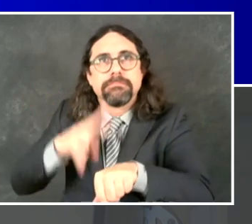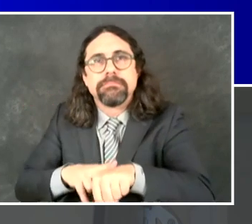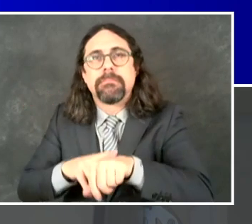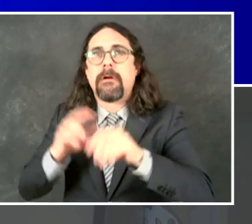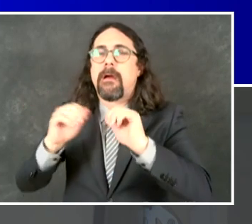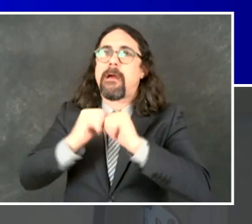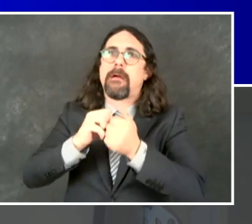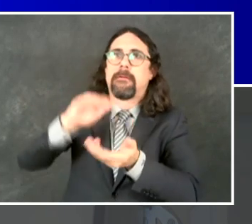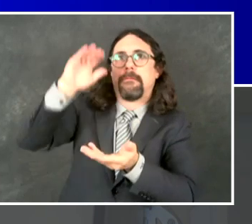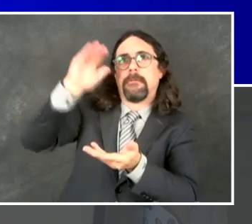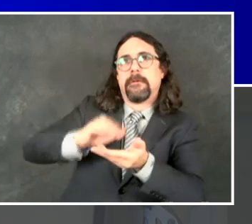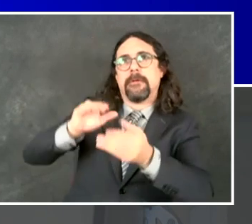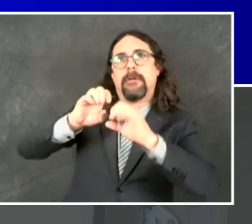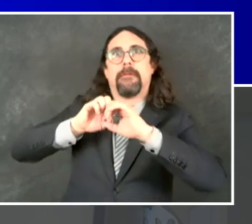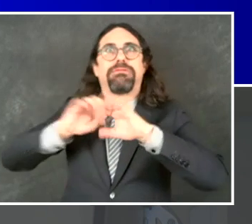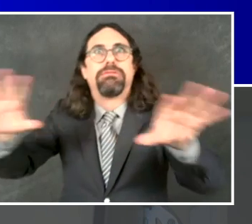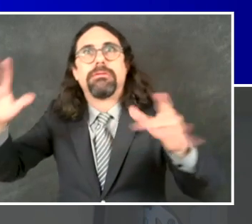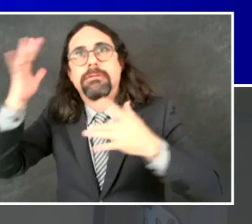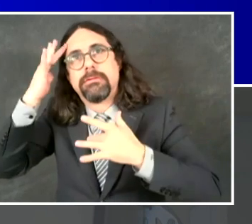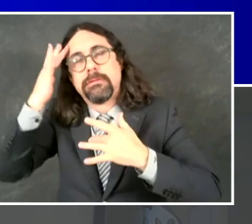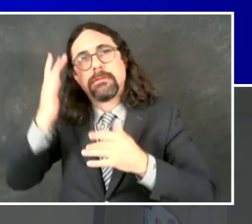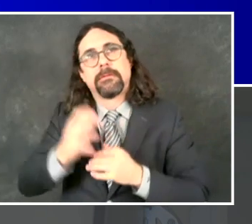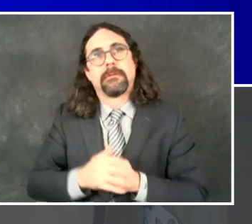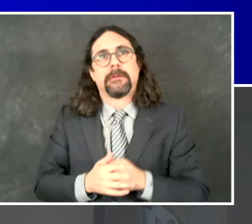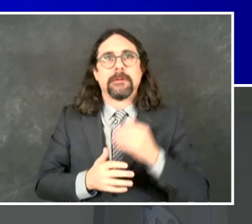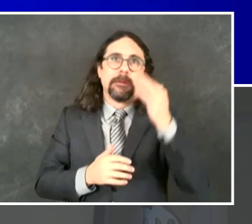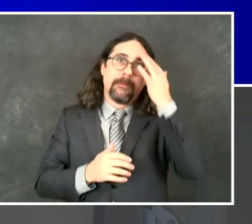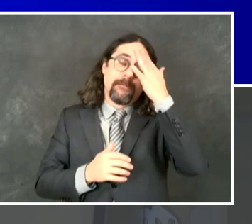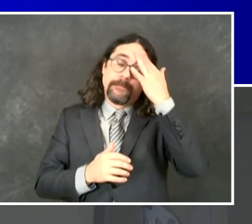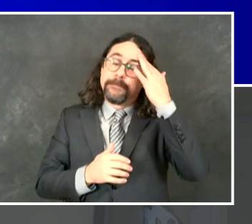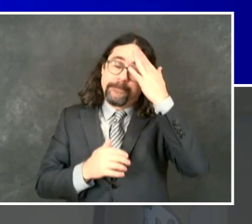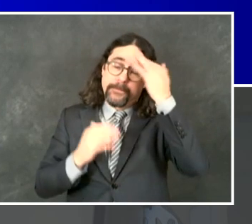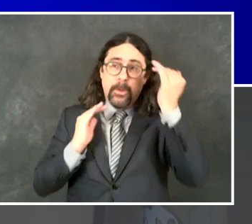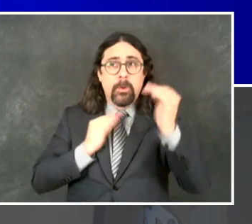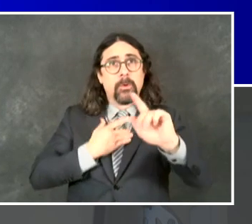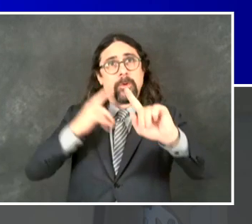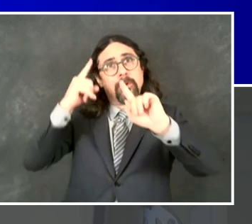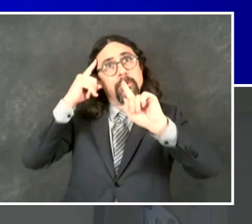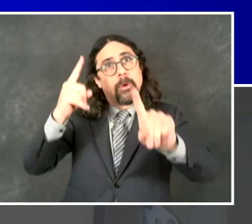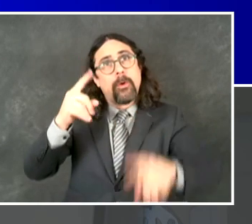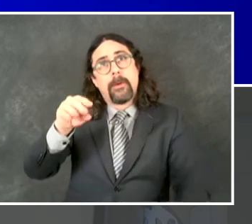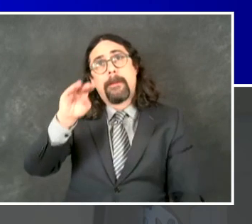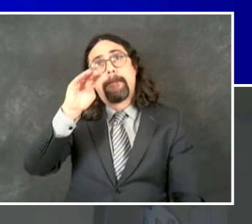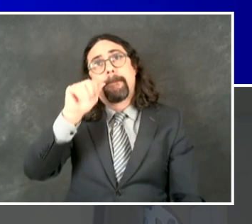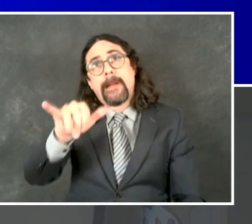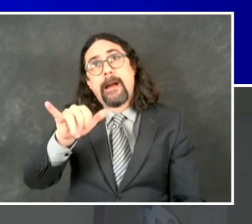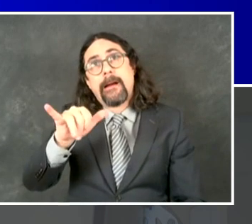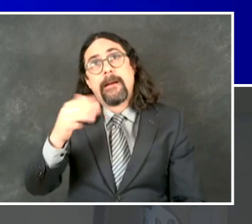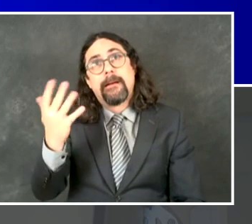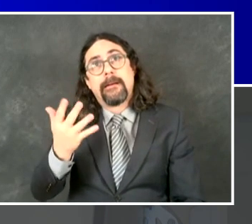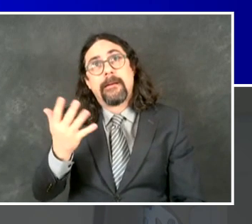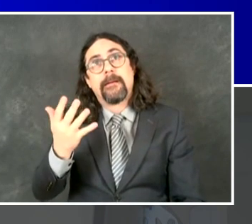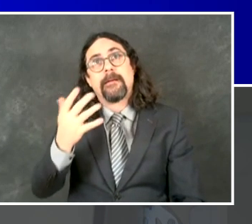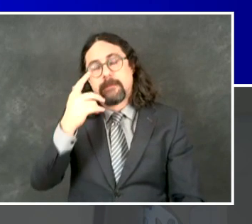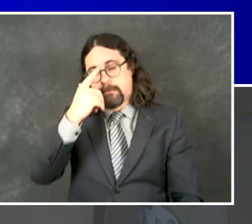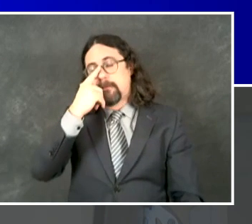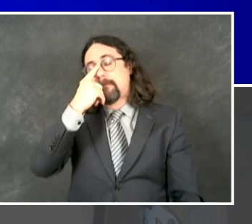GETTIGN POPELE TO ISOLATION WHO NEED IT. THAT'S WHAT MAY IS GOING TO LOOK LEIK TBU THIS IS ACTUALLY GOING TO HELP US SPEED